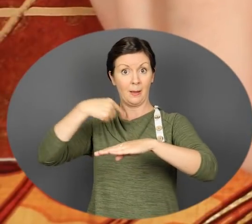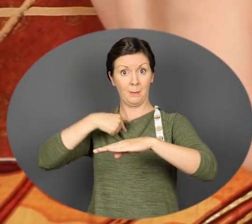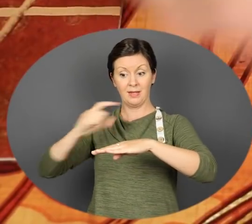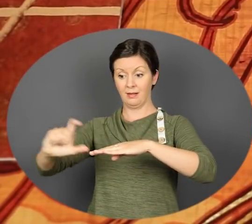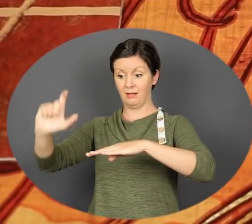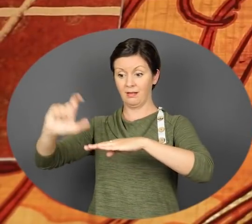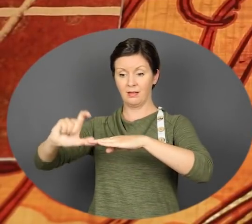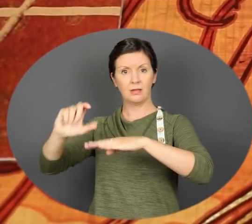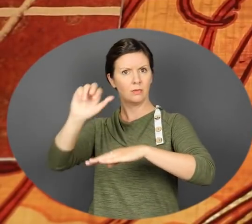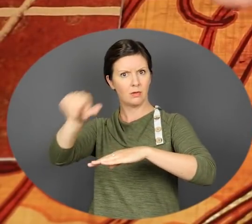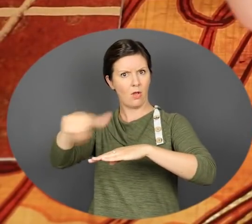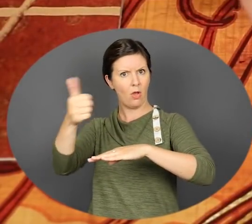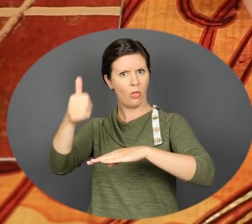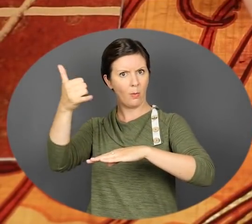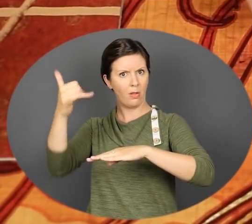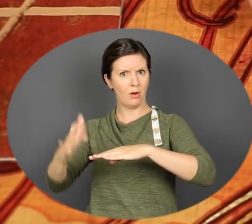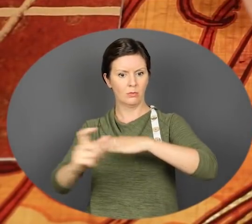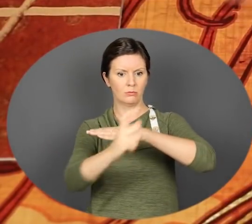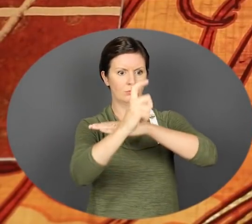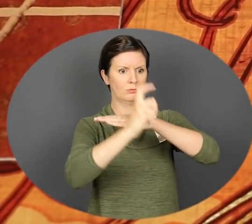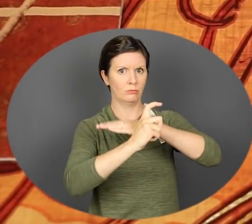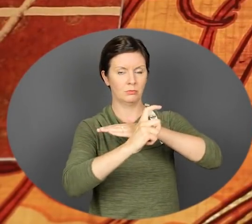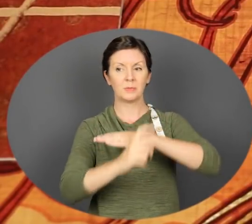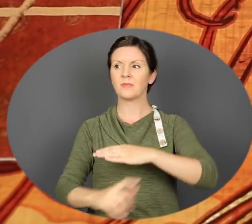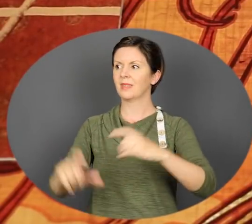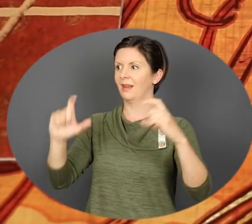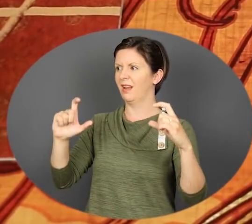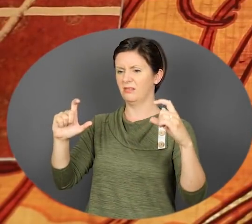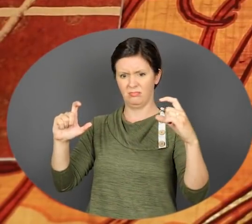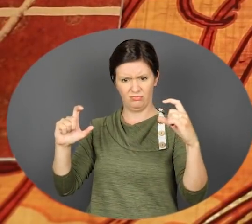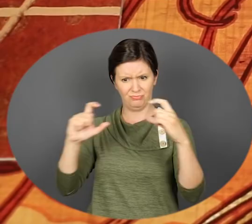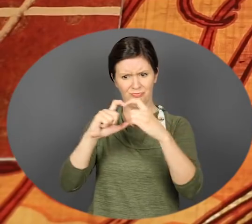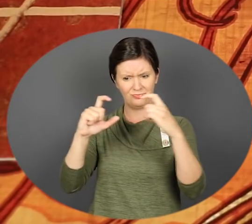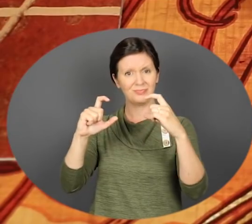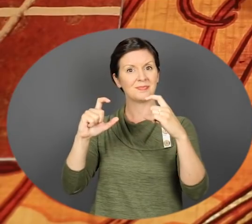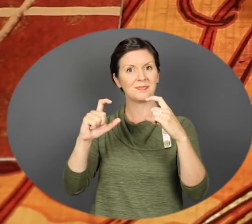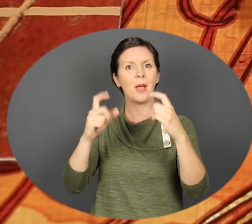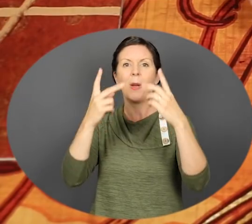marker now follows a path that leads directly into another player, then both you and that